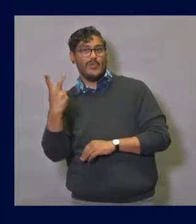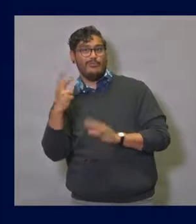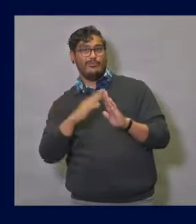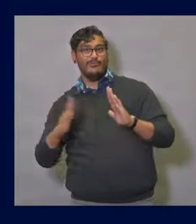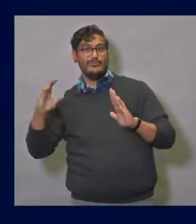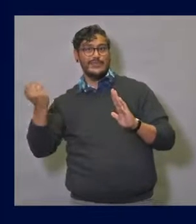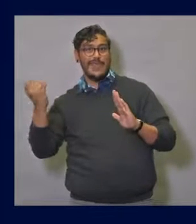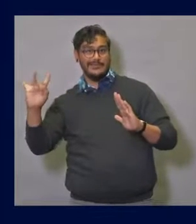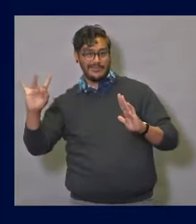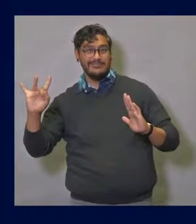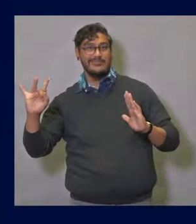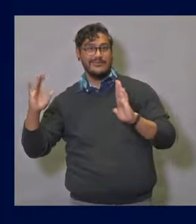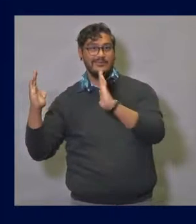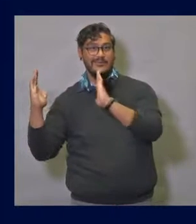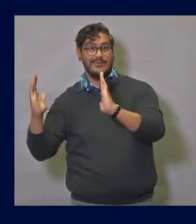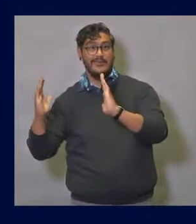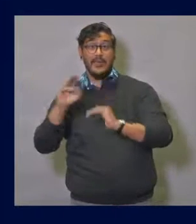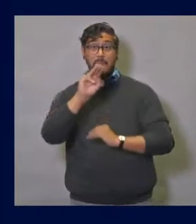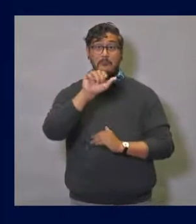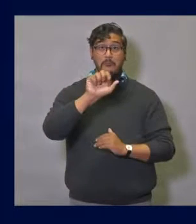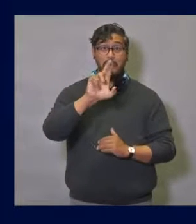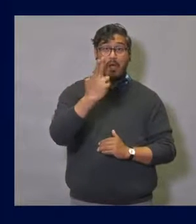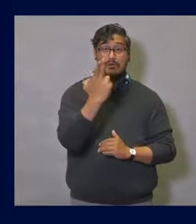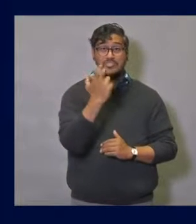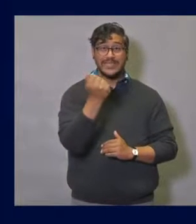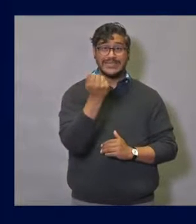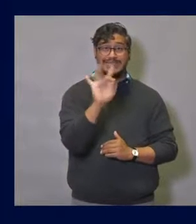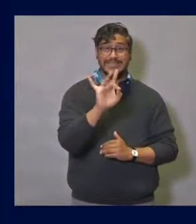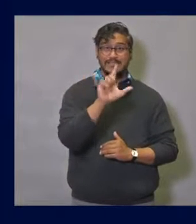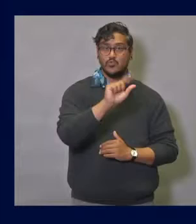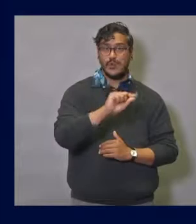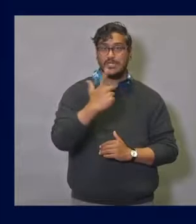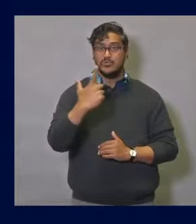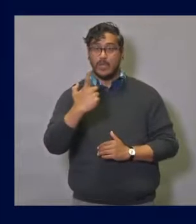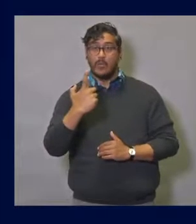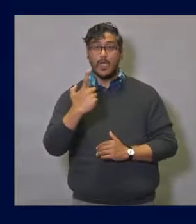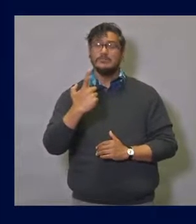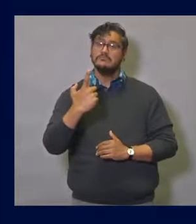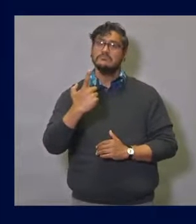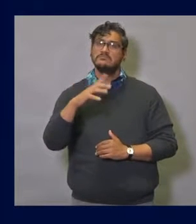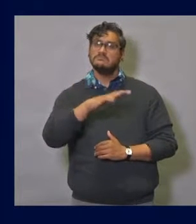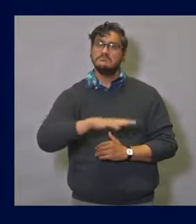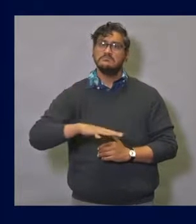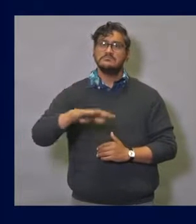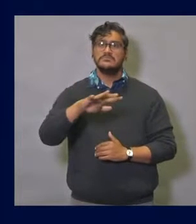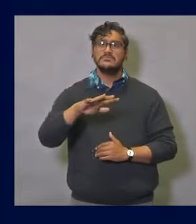IN TOTAL FOR THE WEEK OF MARCH